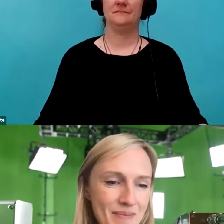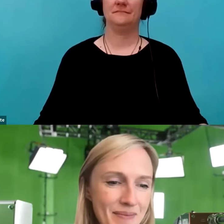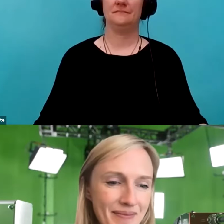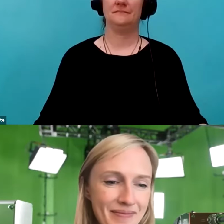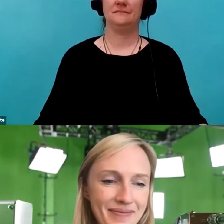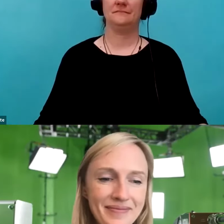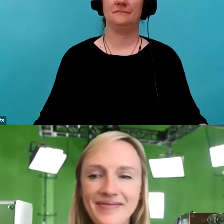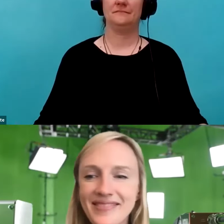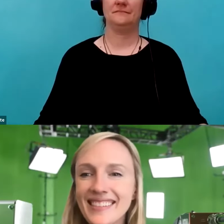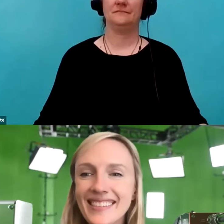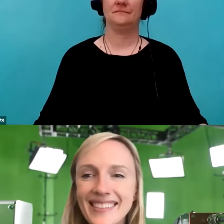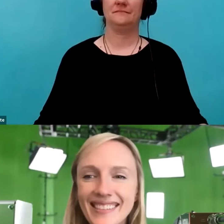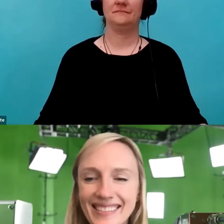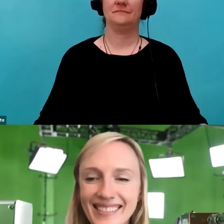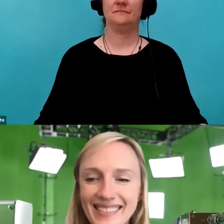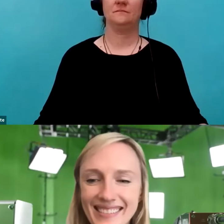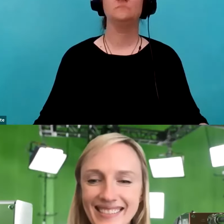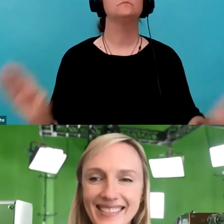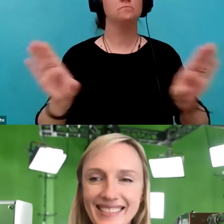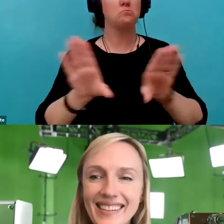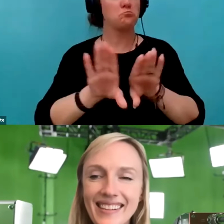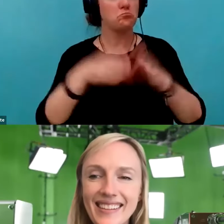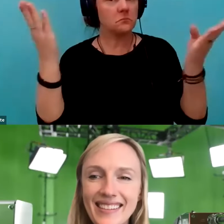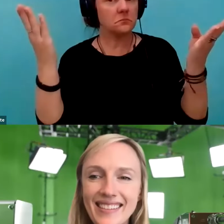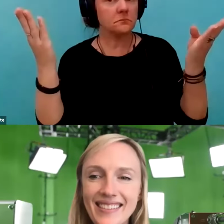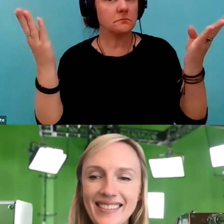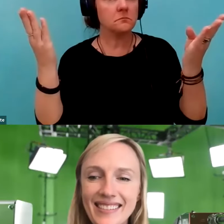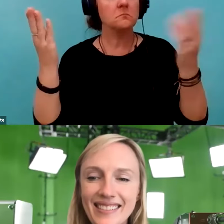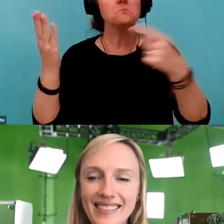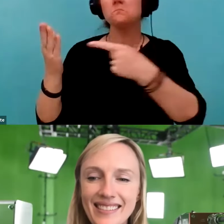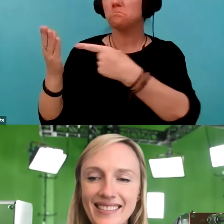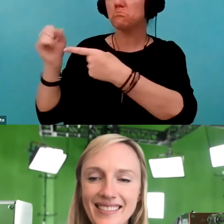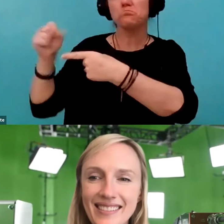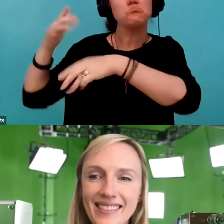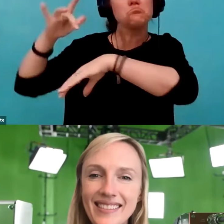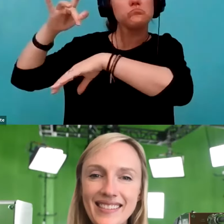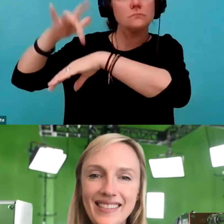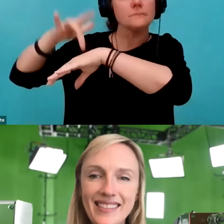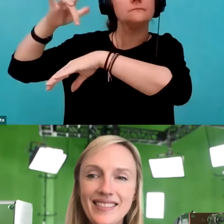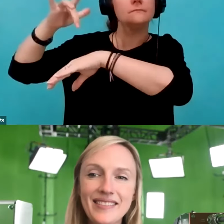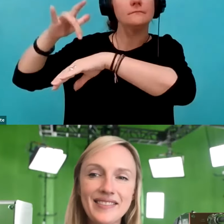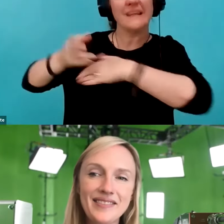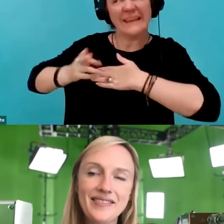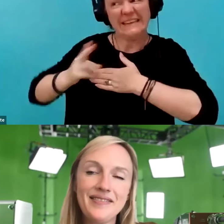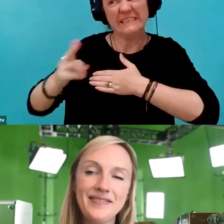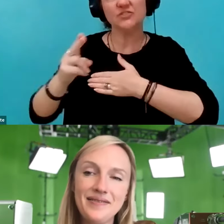Jonathan de Armas: I guess we're kind of open it up, we, we got a little bit of an overview of the history of XR and